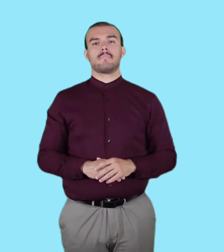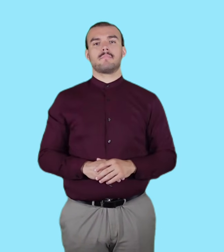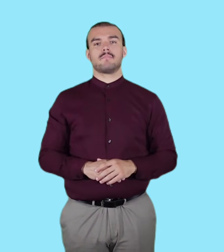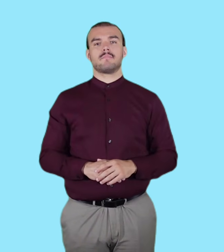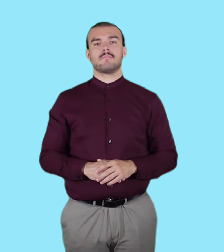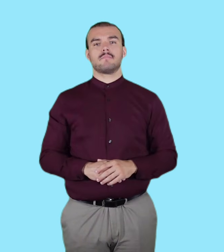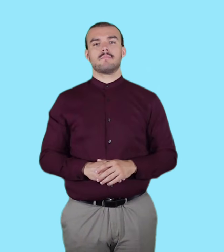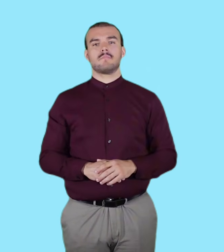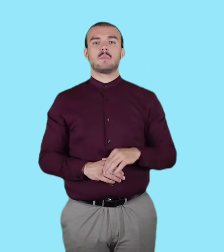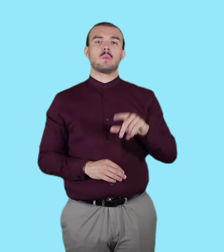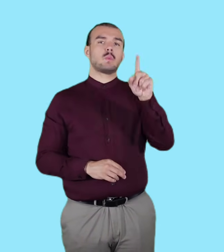Question eight.